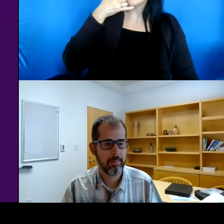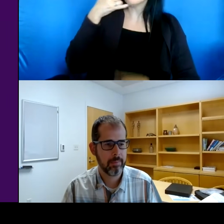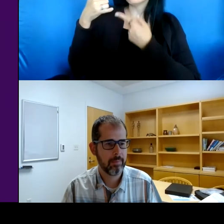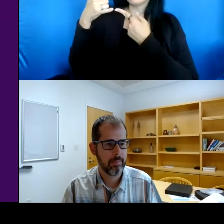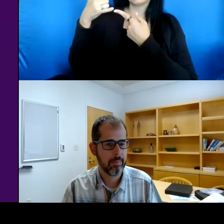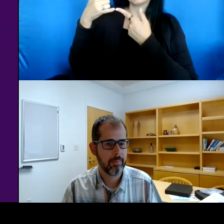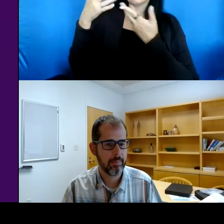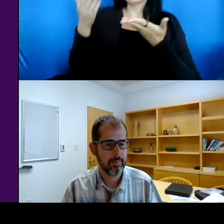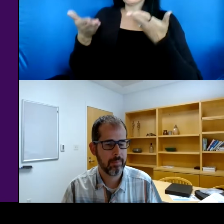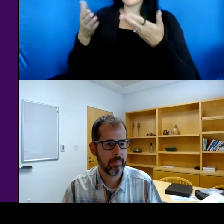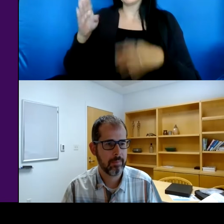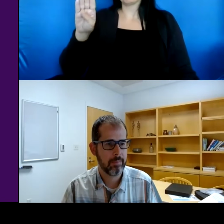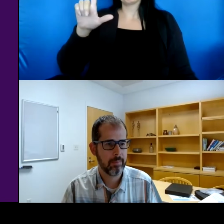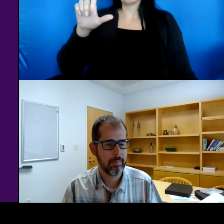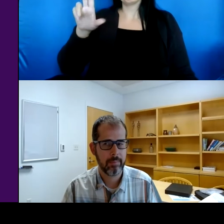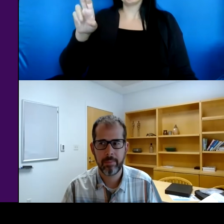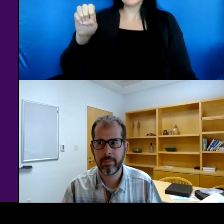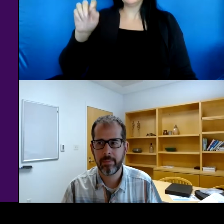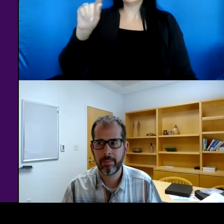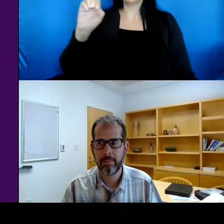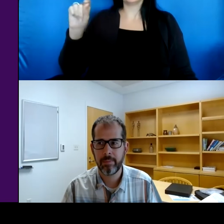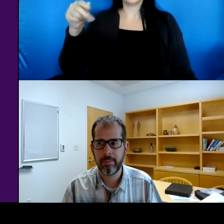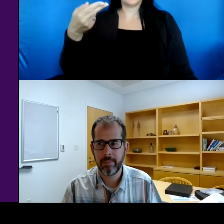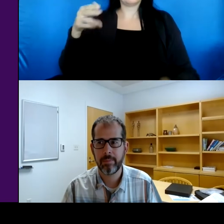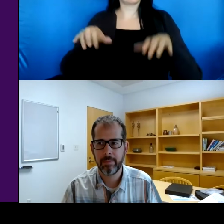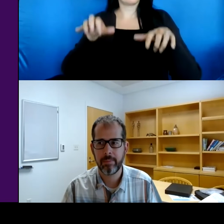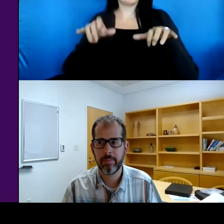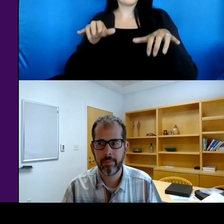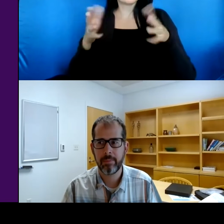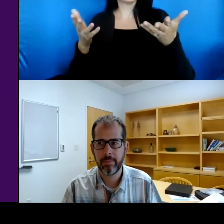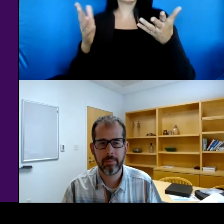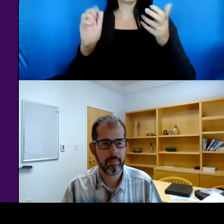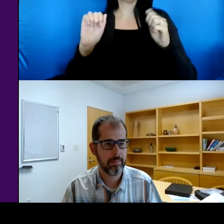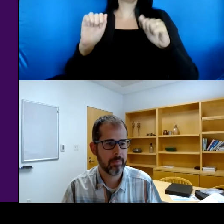keyboard which will give you some sort of support for navigating with a keyboard. But,